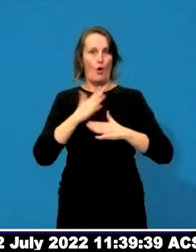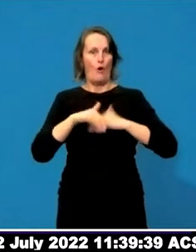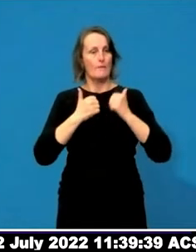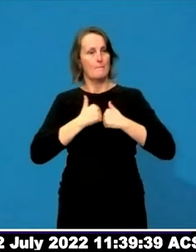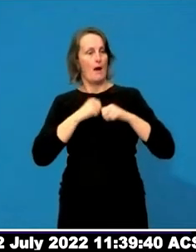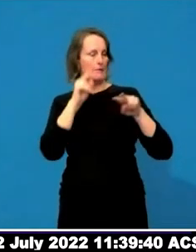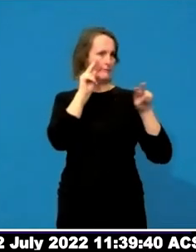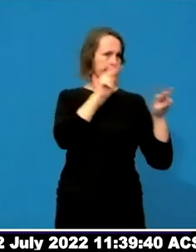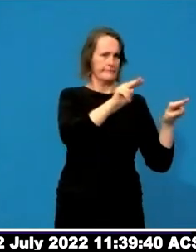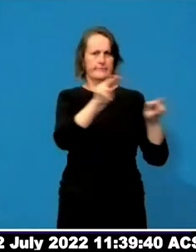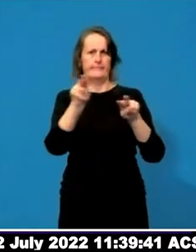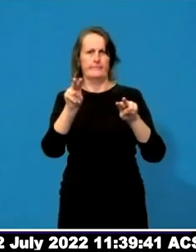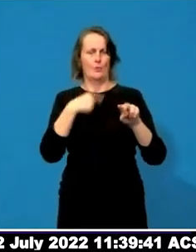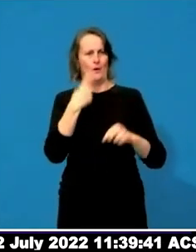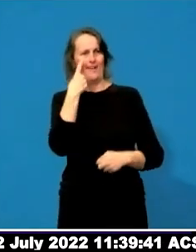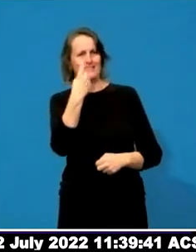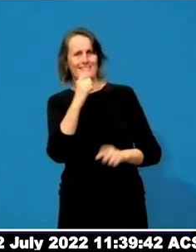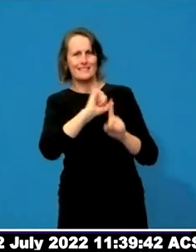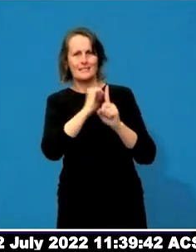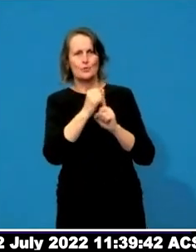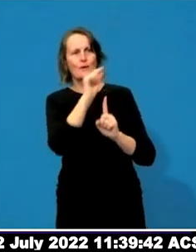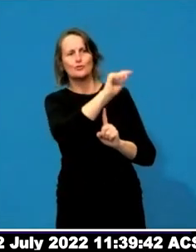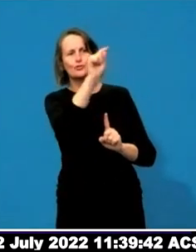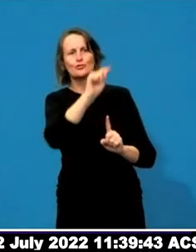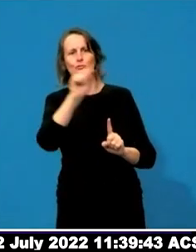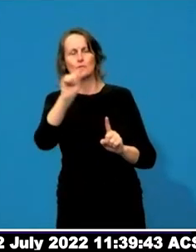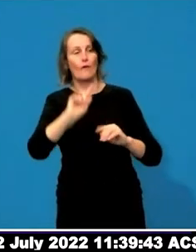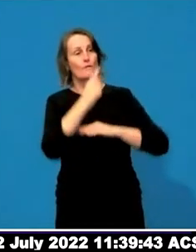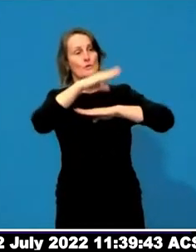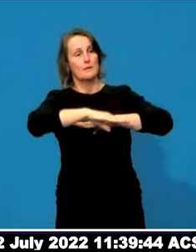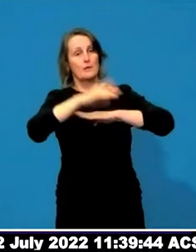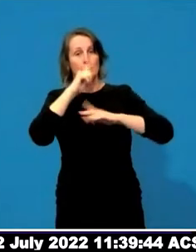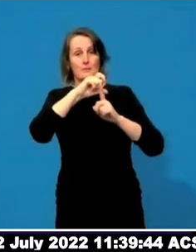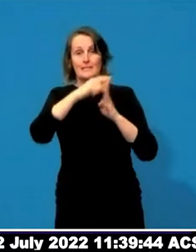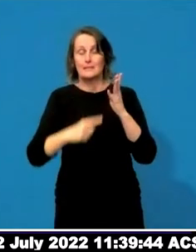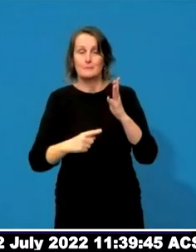on the situation of this group of First Nations people with disability